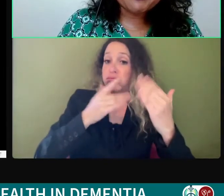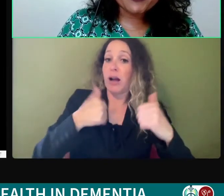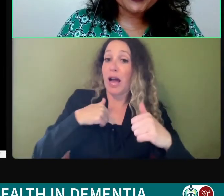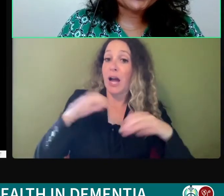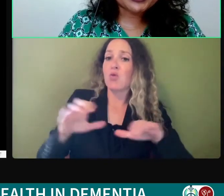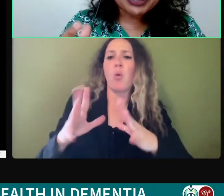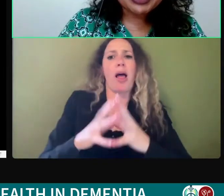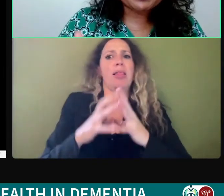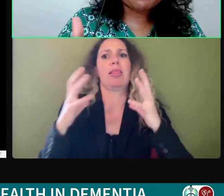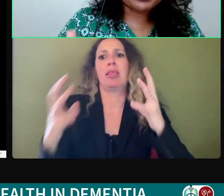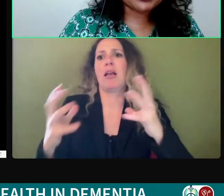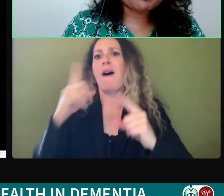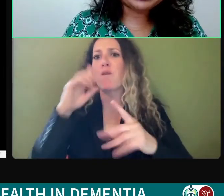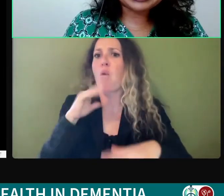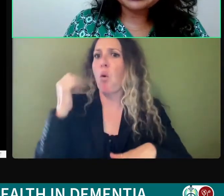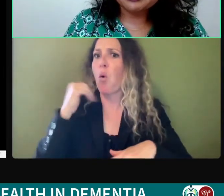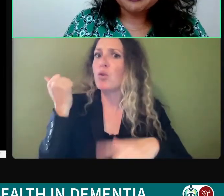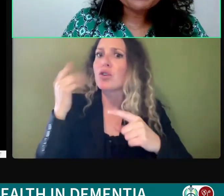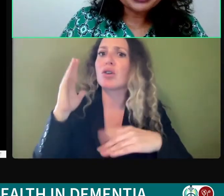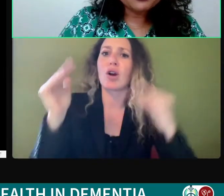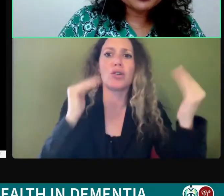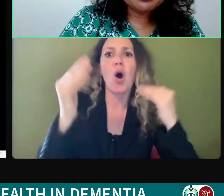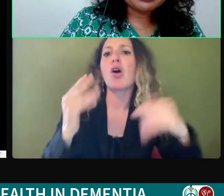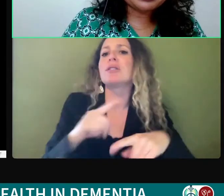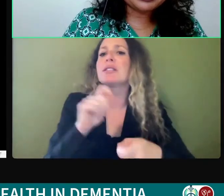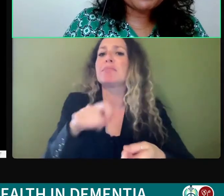for older adults with dementia in particular and use a lot of these,